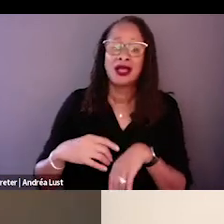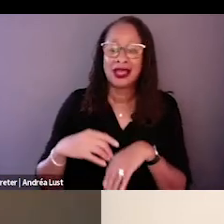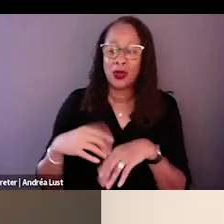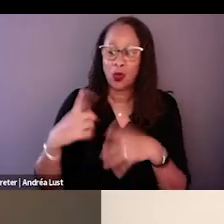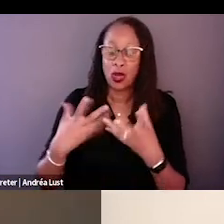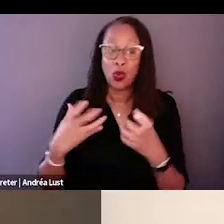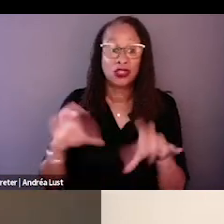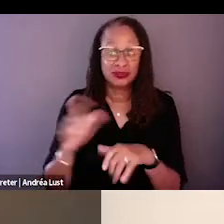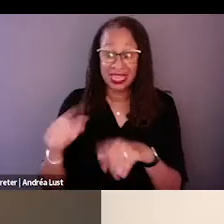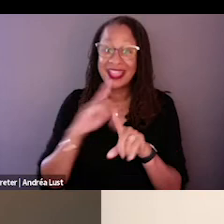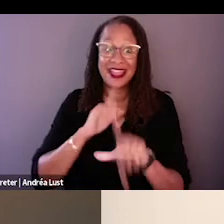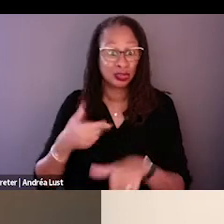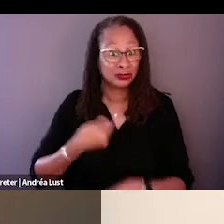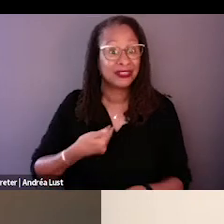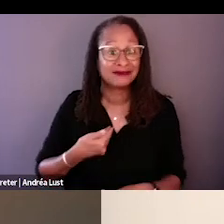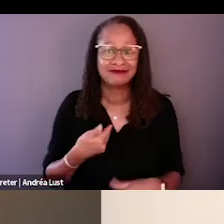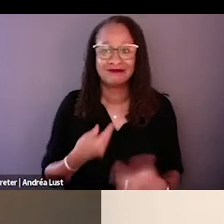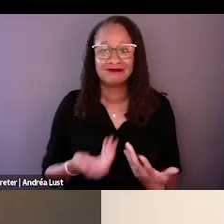kind of cooperating a lot.